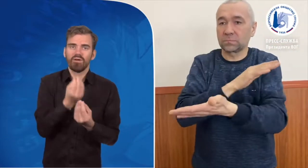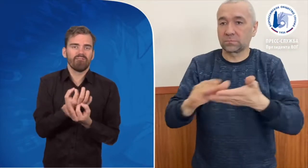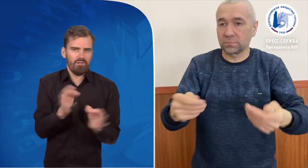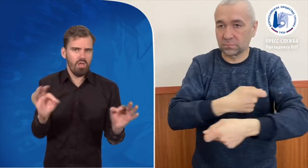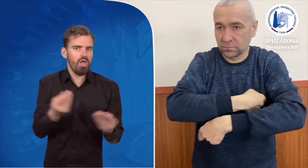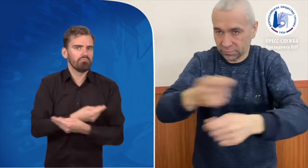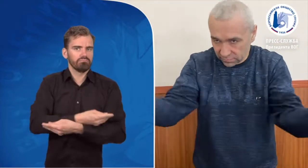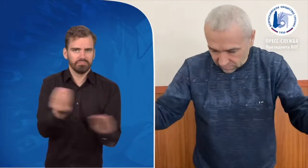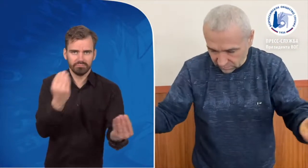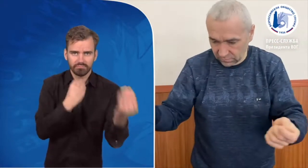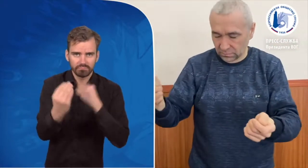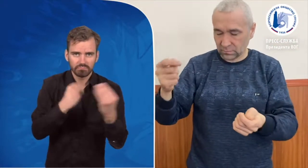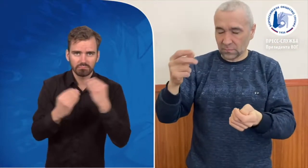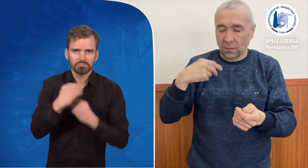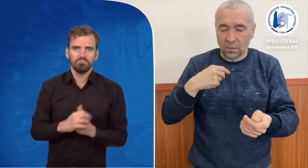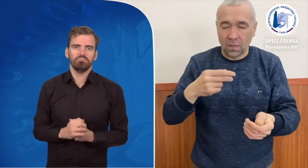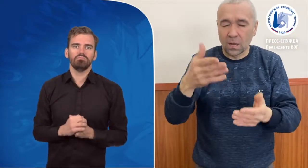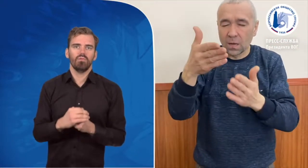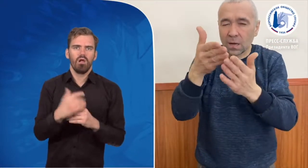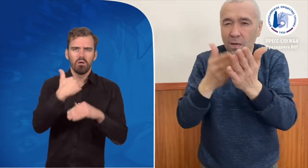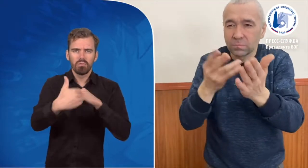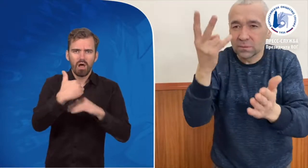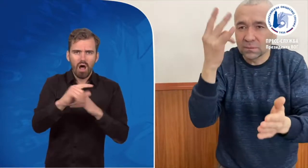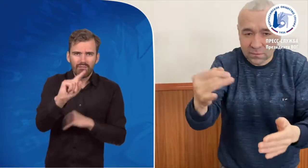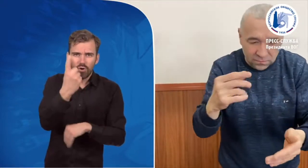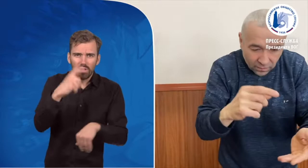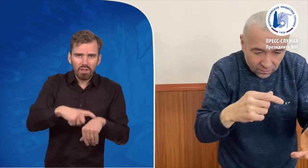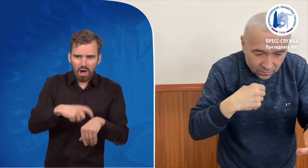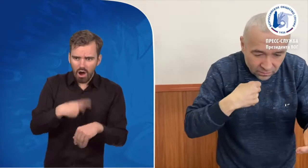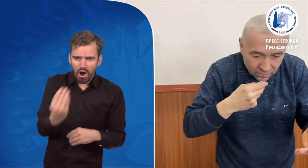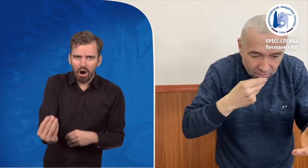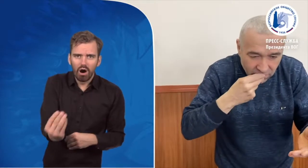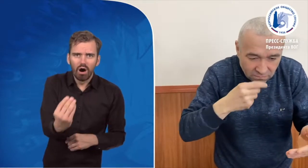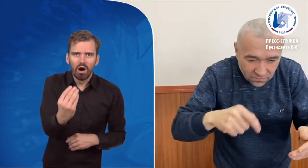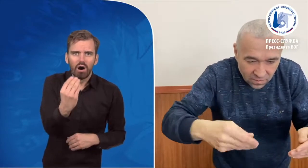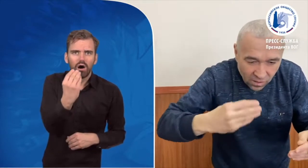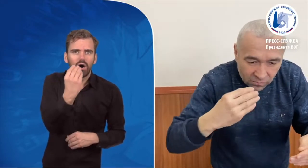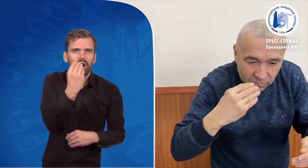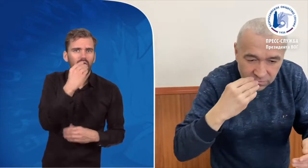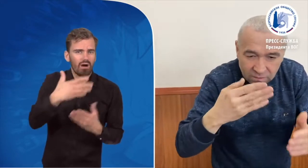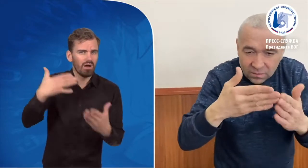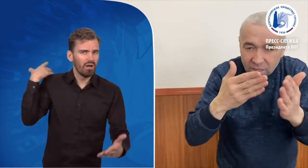Fortunately, the bus did not overturn, so we reached the village of Volodarskoye.